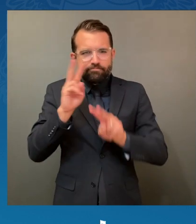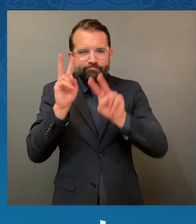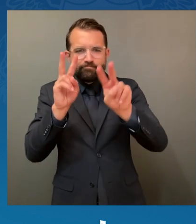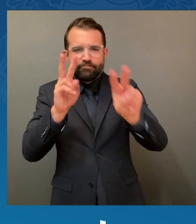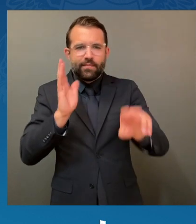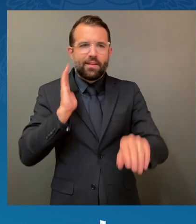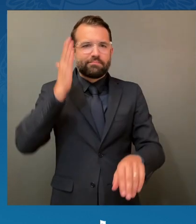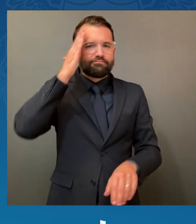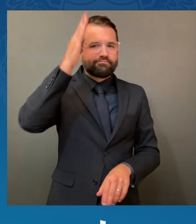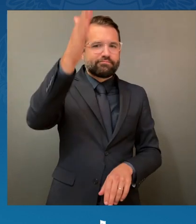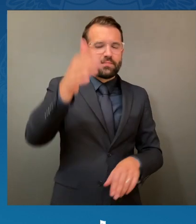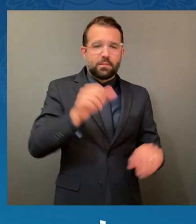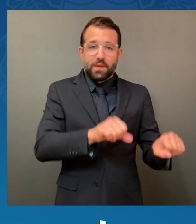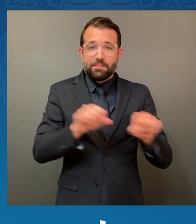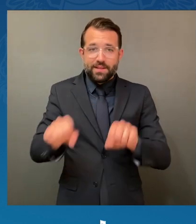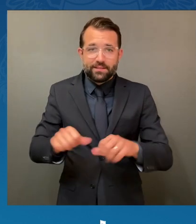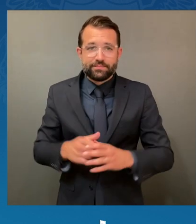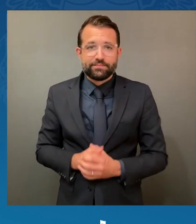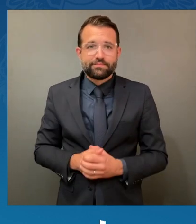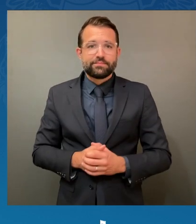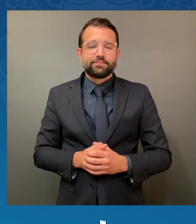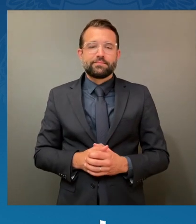And in that way, you are inspiring us.